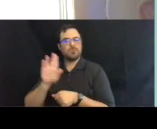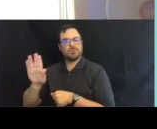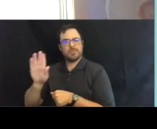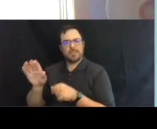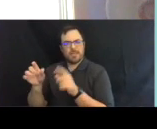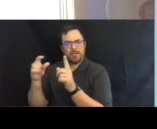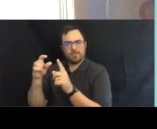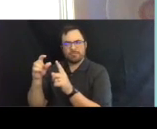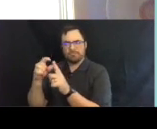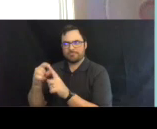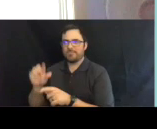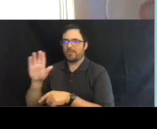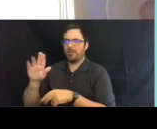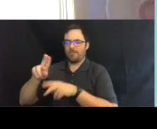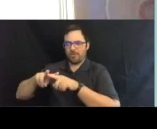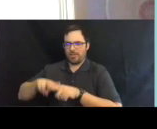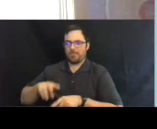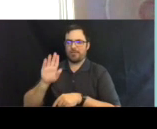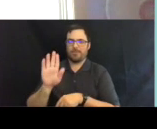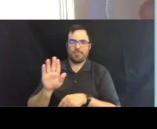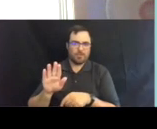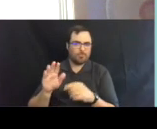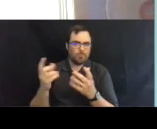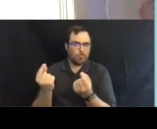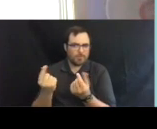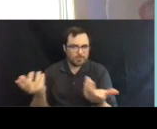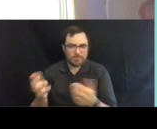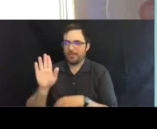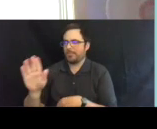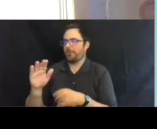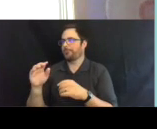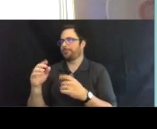in their early childhood classroom, and maybe the story. So maybe they're